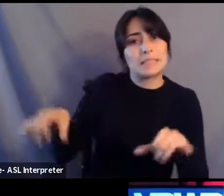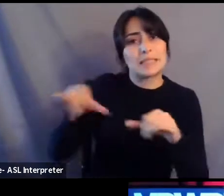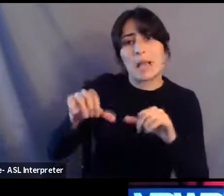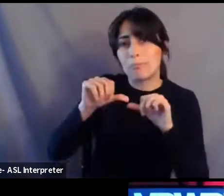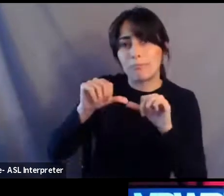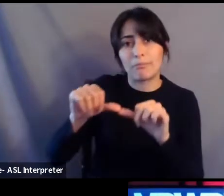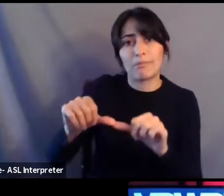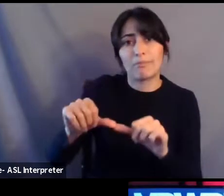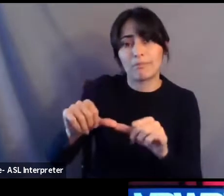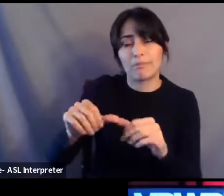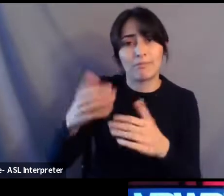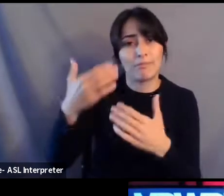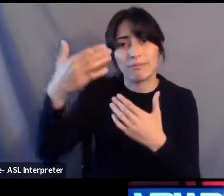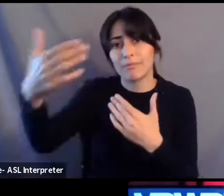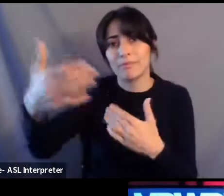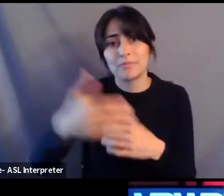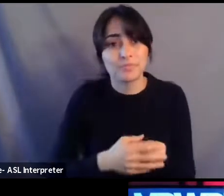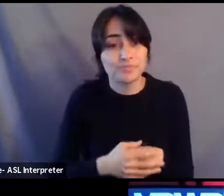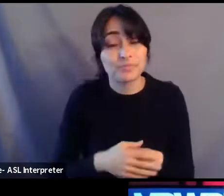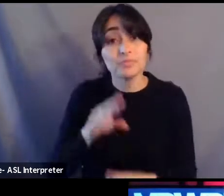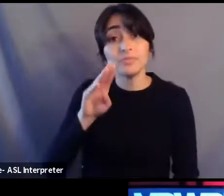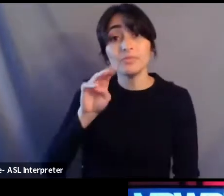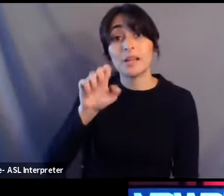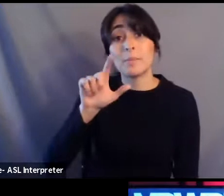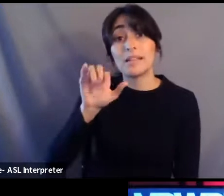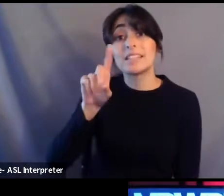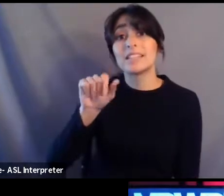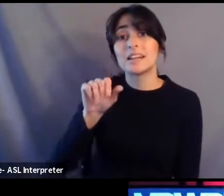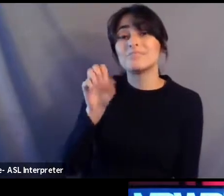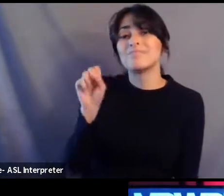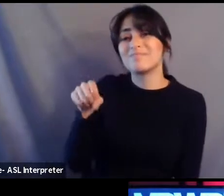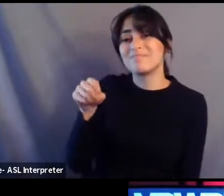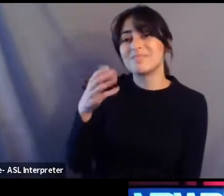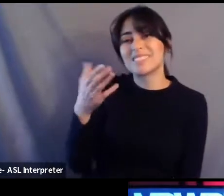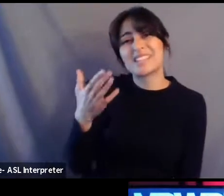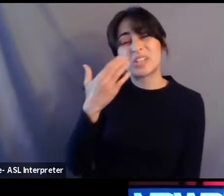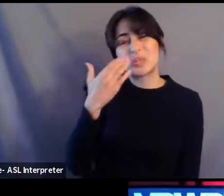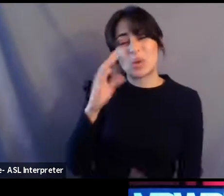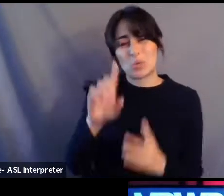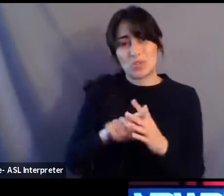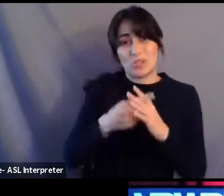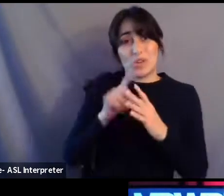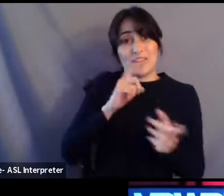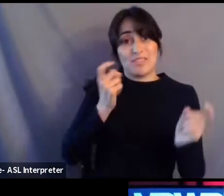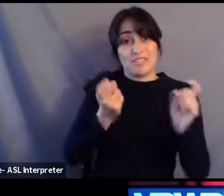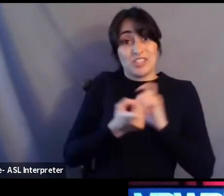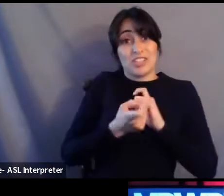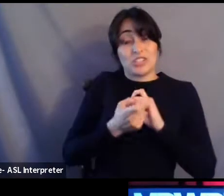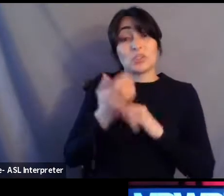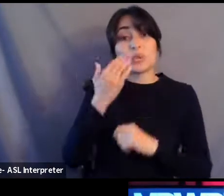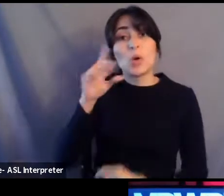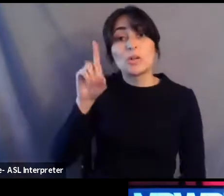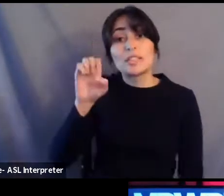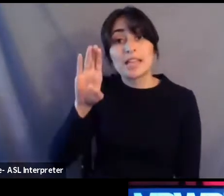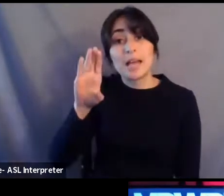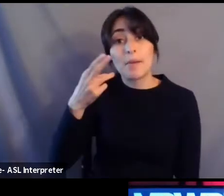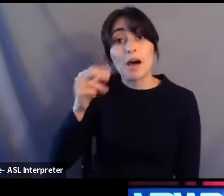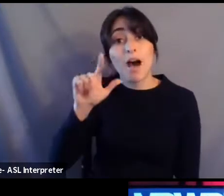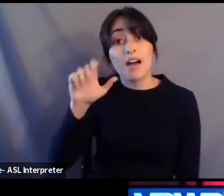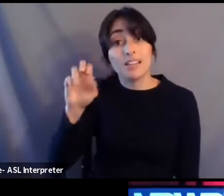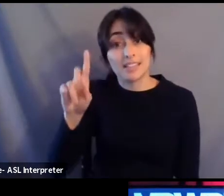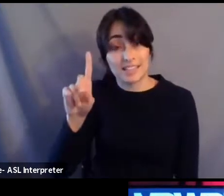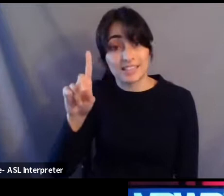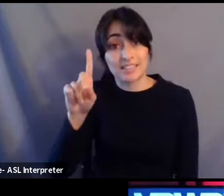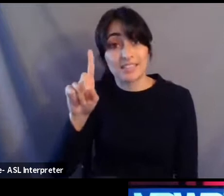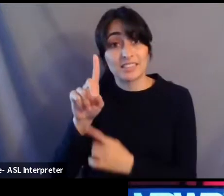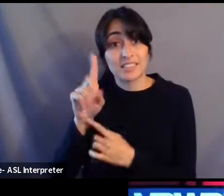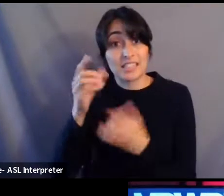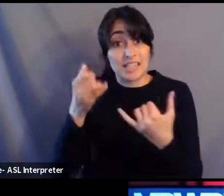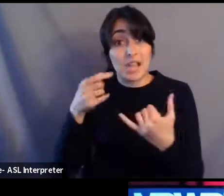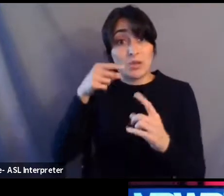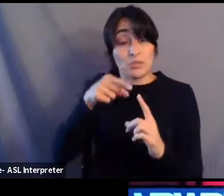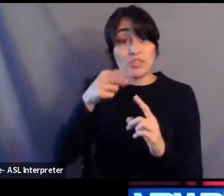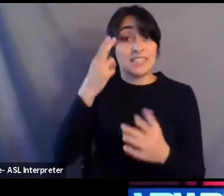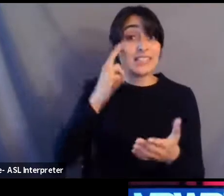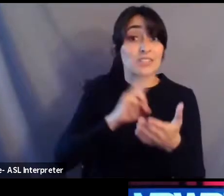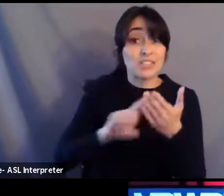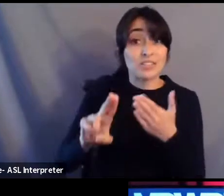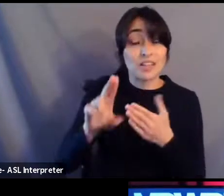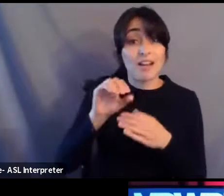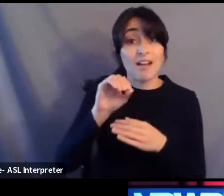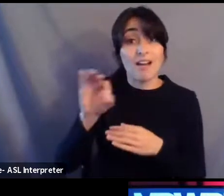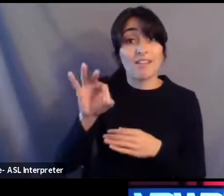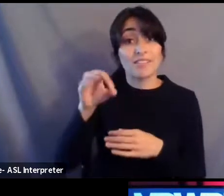Just the very beginning of change that the Secretary of Interior, 500 years finally.